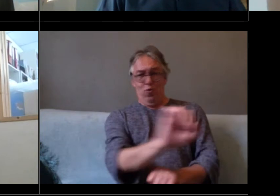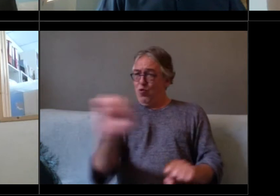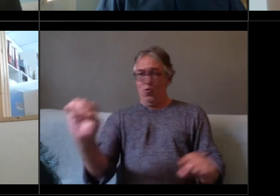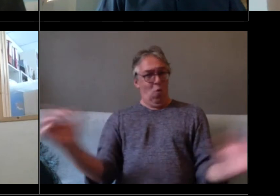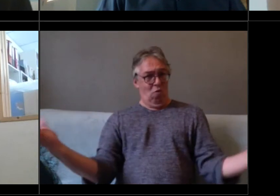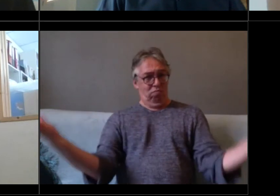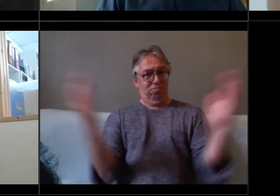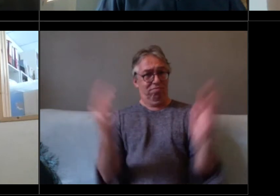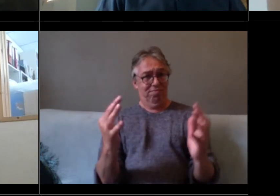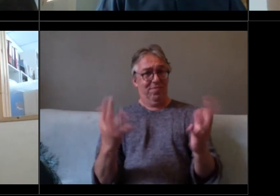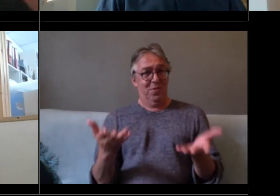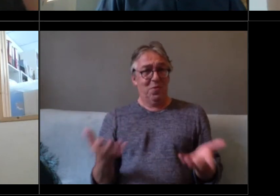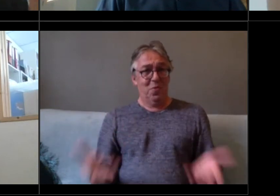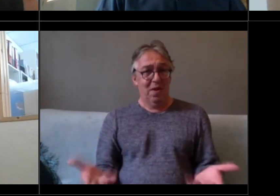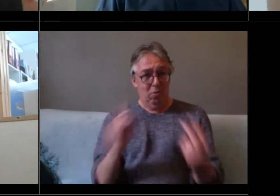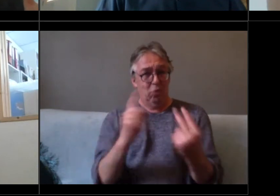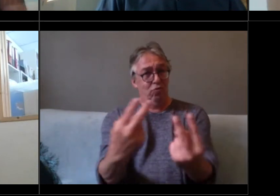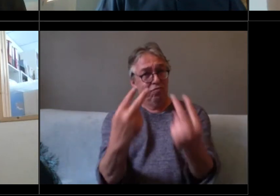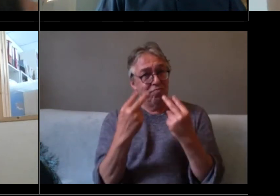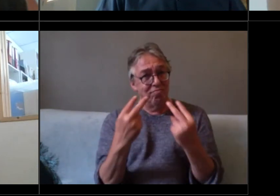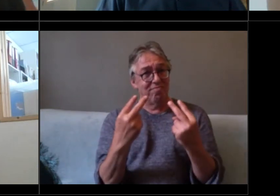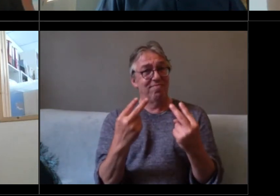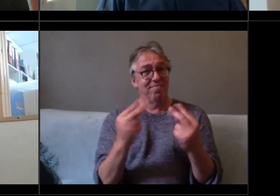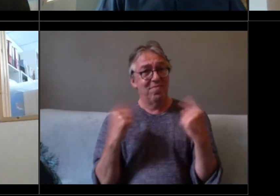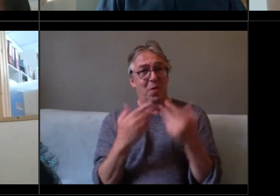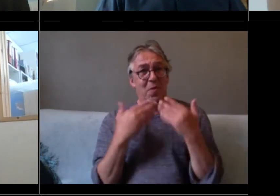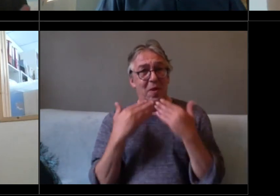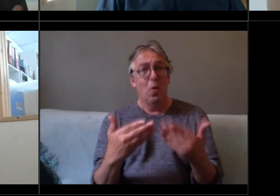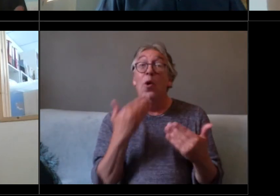I wanted to just thank all of you for your time,